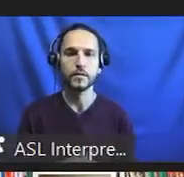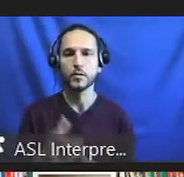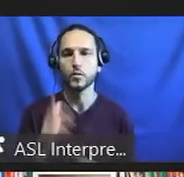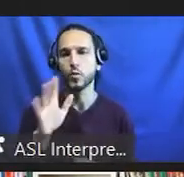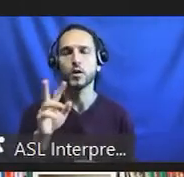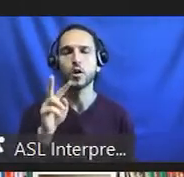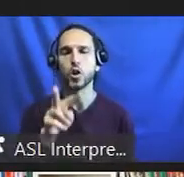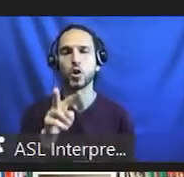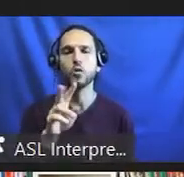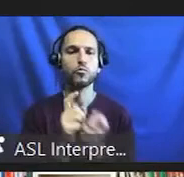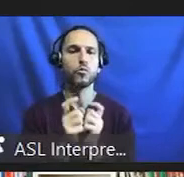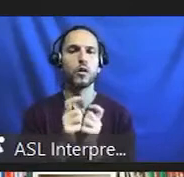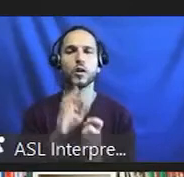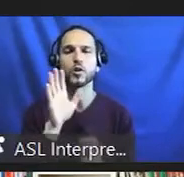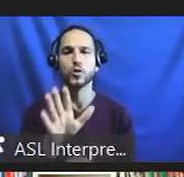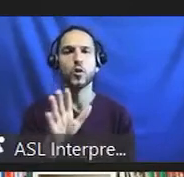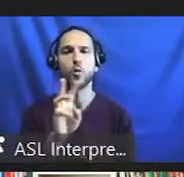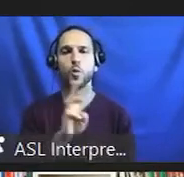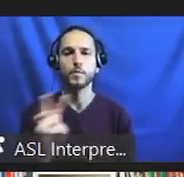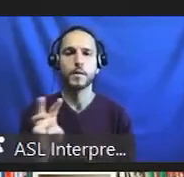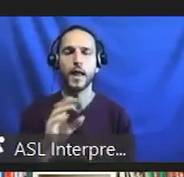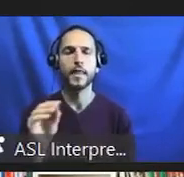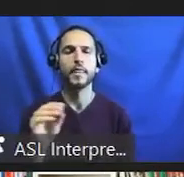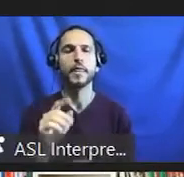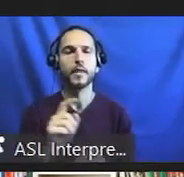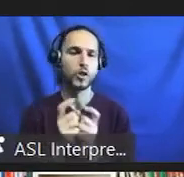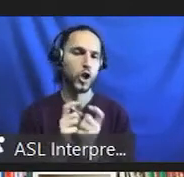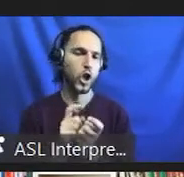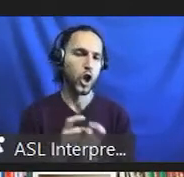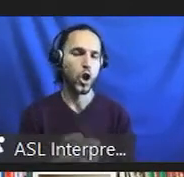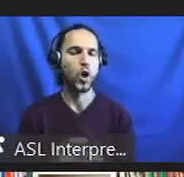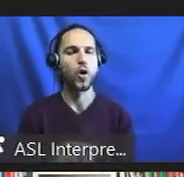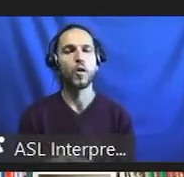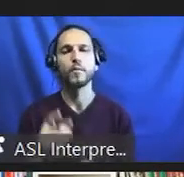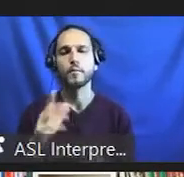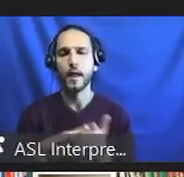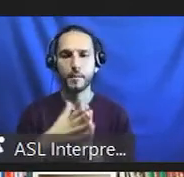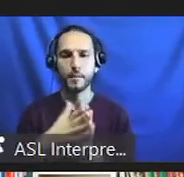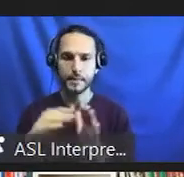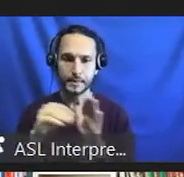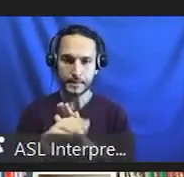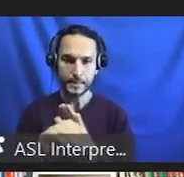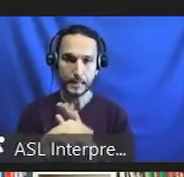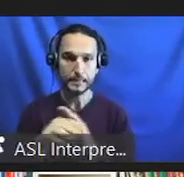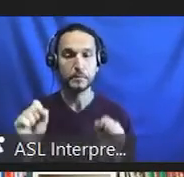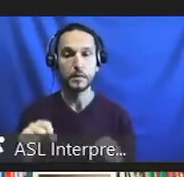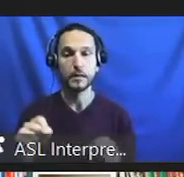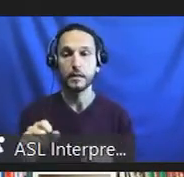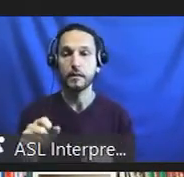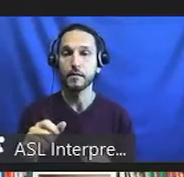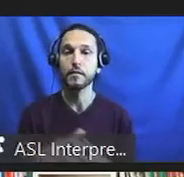your website and code every page to make it accessible. And it's not inexpensive, I hate to tell you.